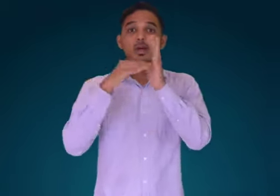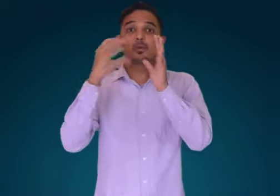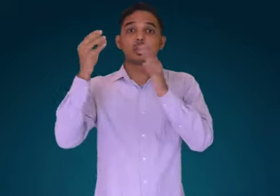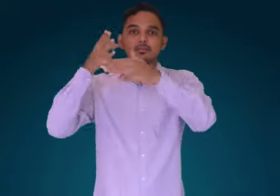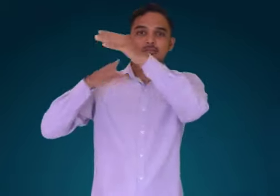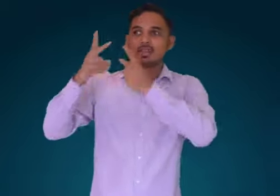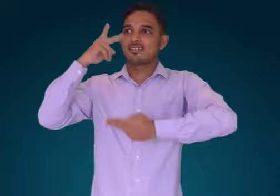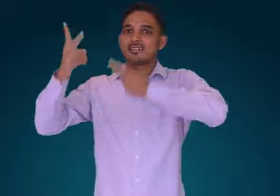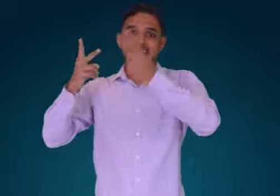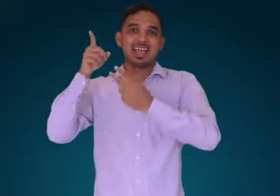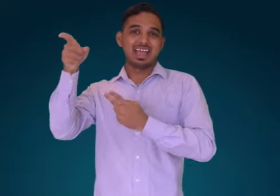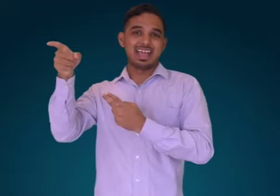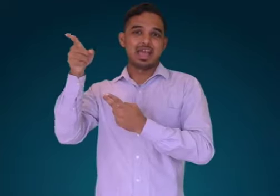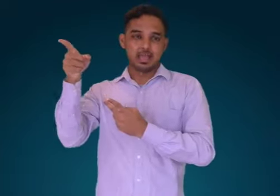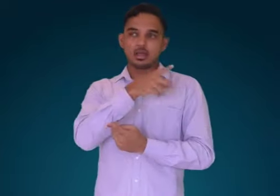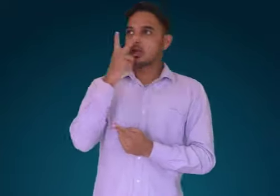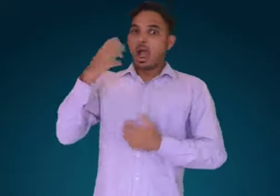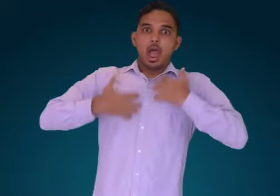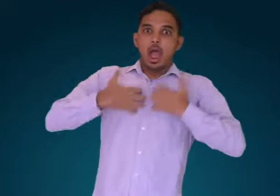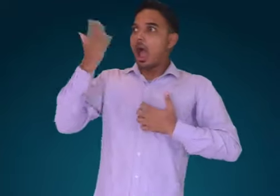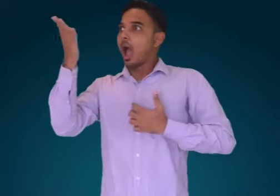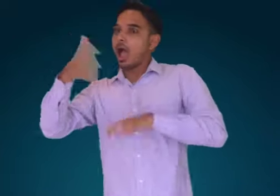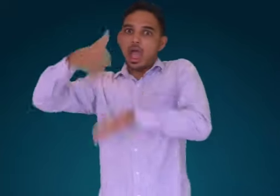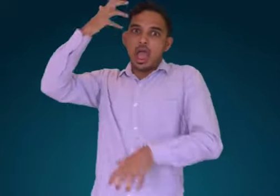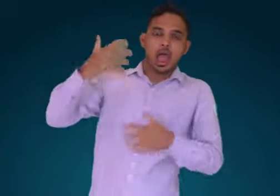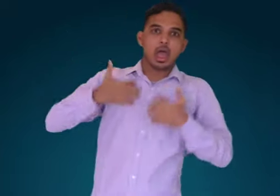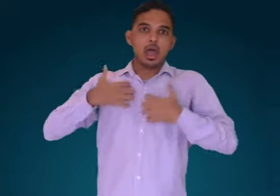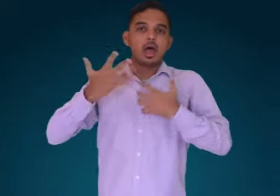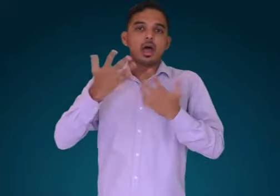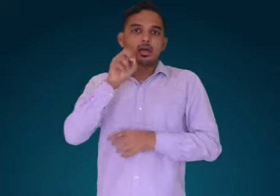children learn better from outdoor visits and exposure trips